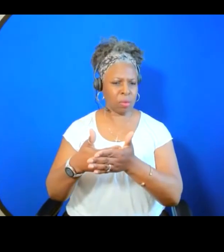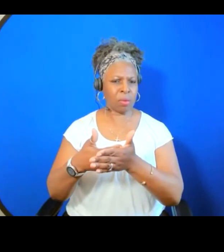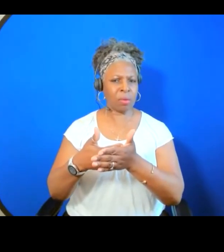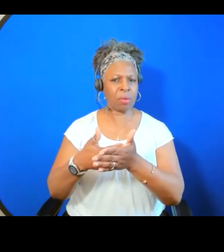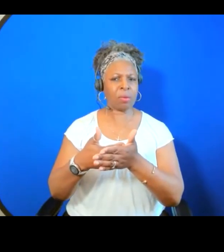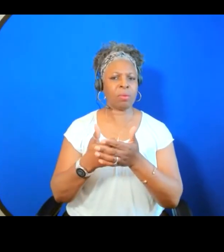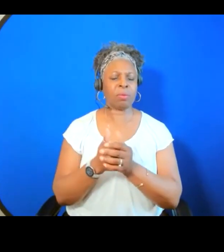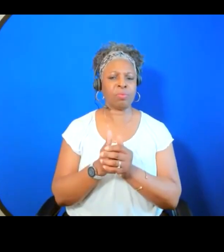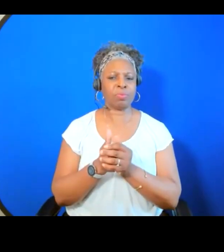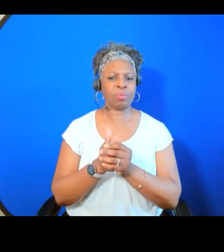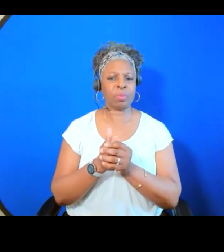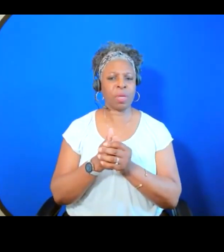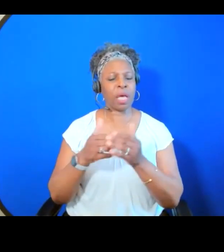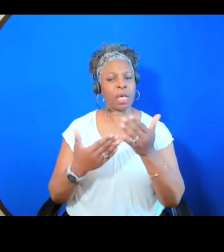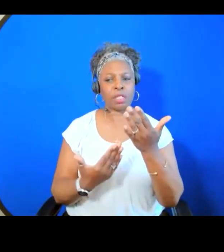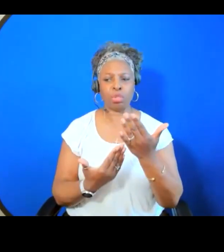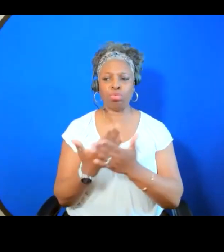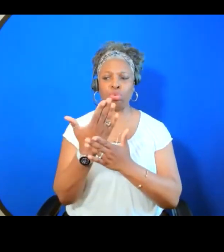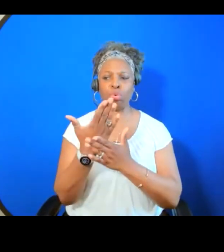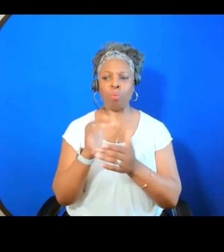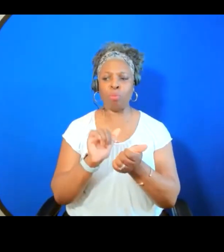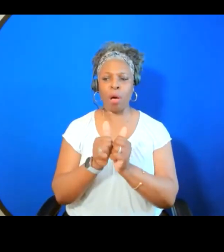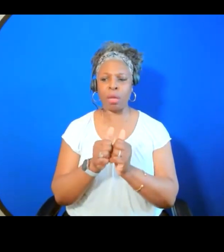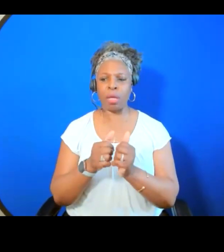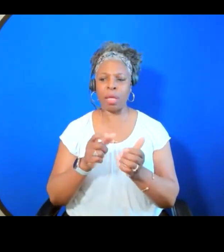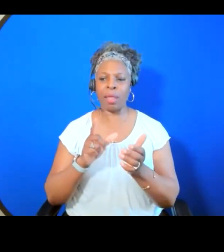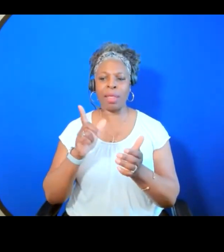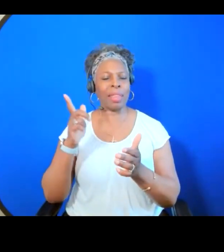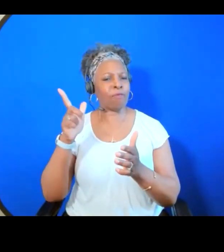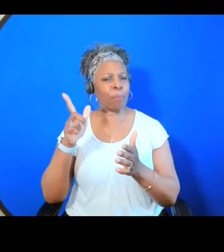are a new partner this year. The programme of six events,